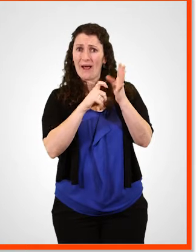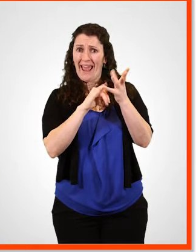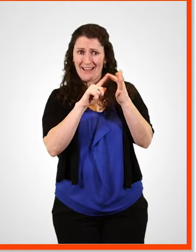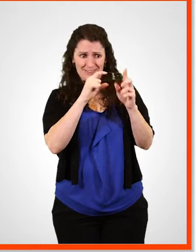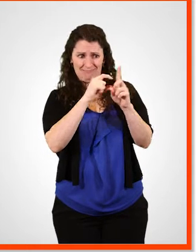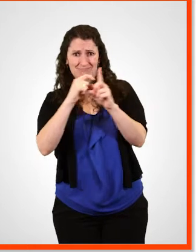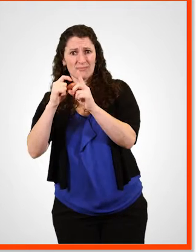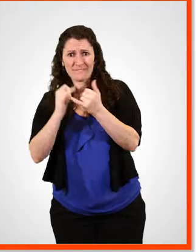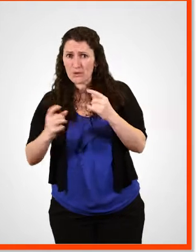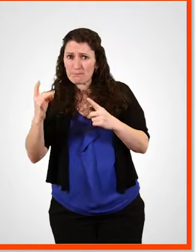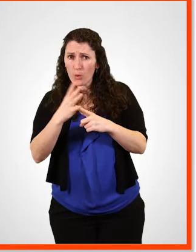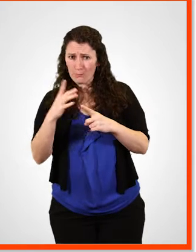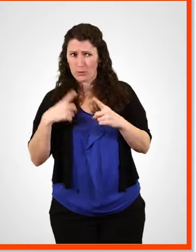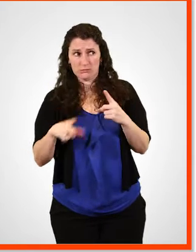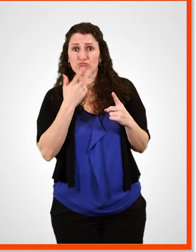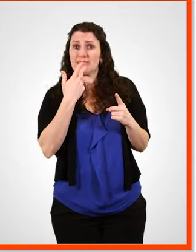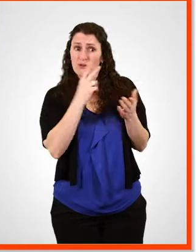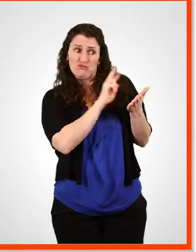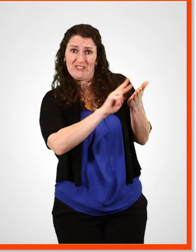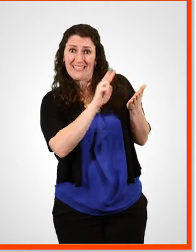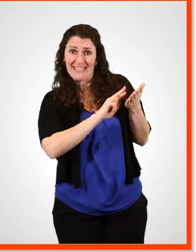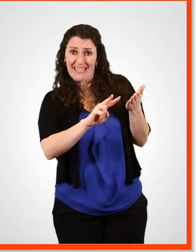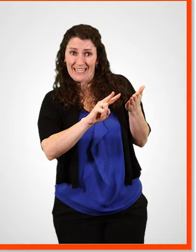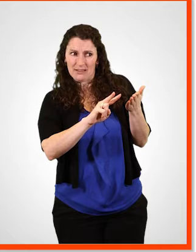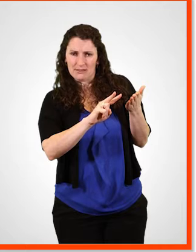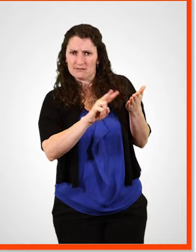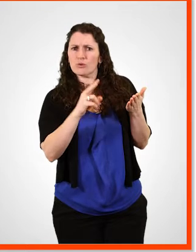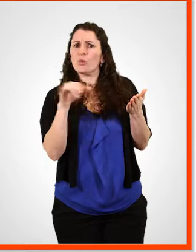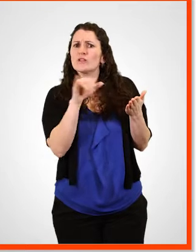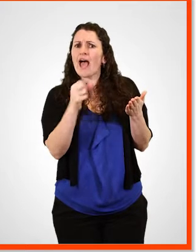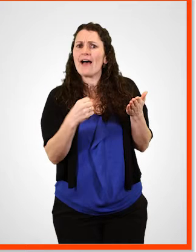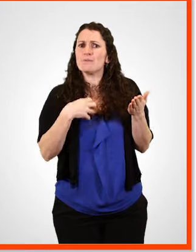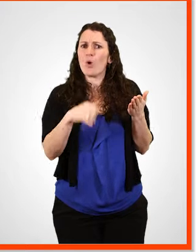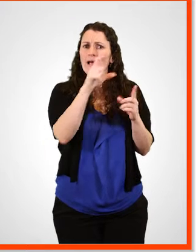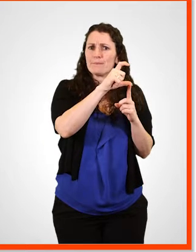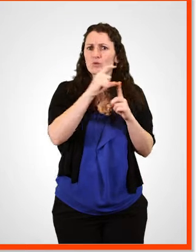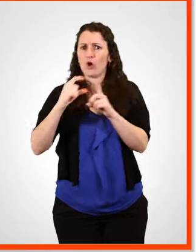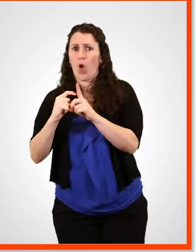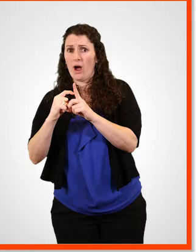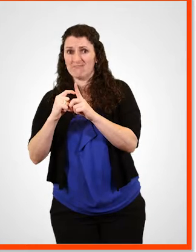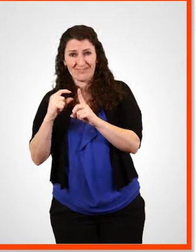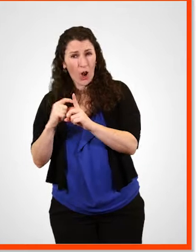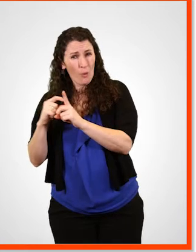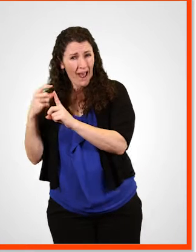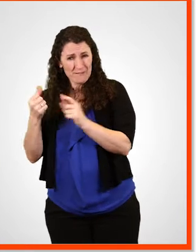there's far more lower case letters in words than there are upper case letters. So some children need to be directly taught the lower case letters